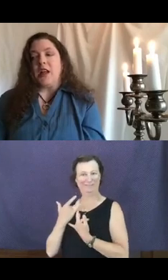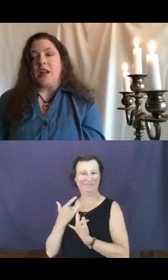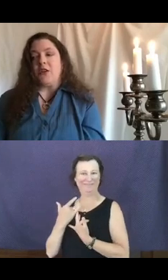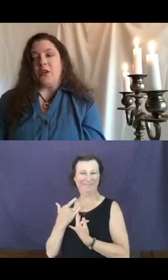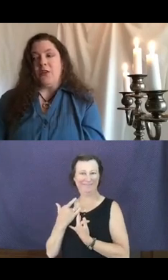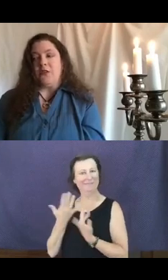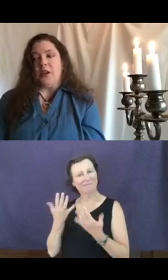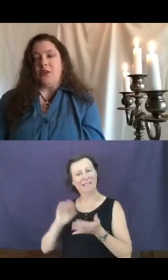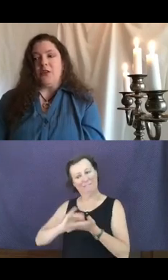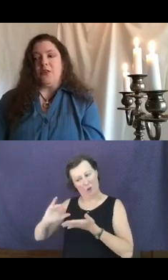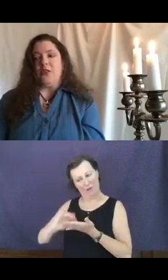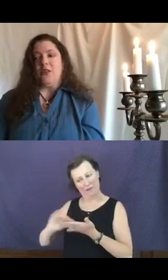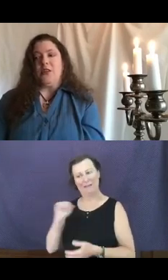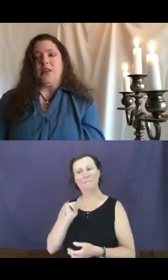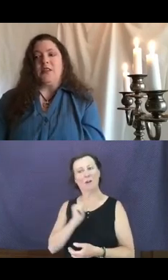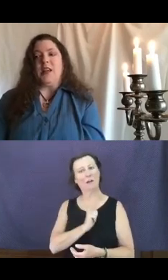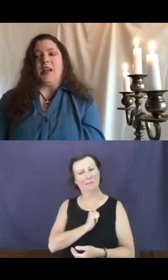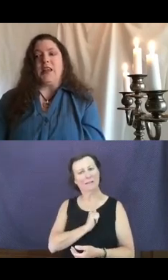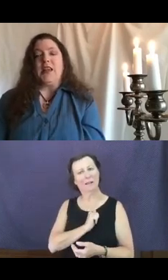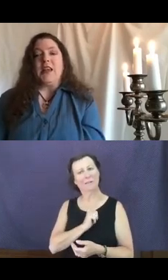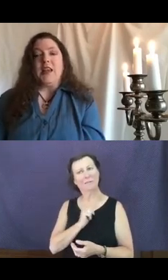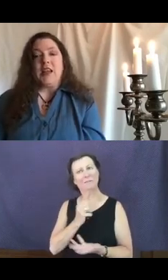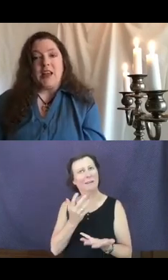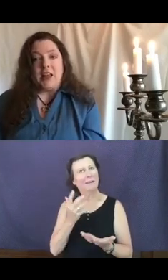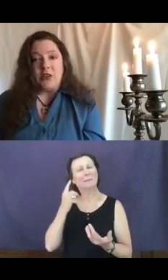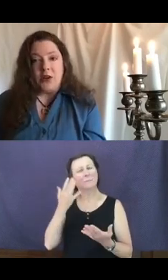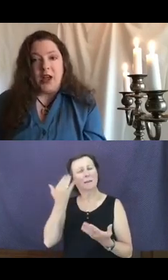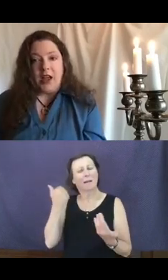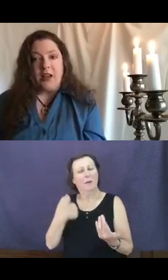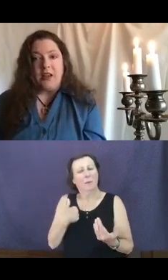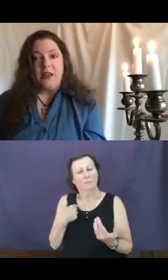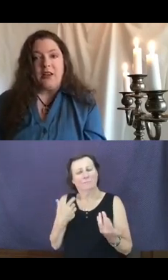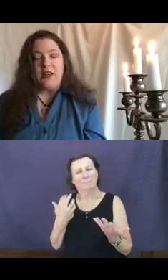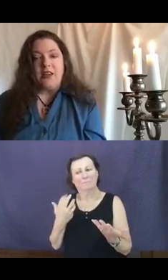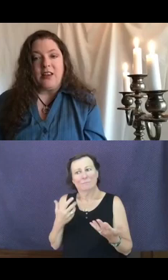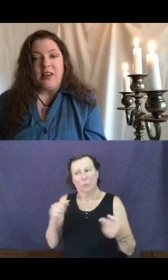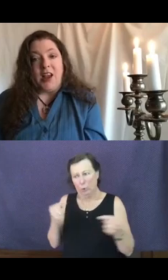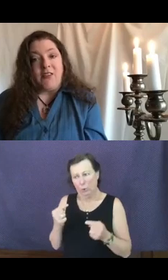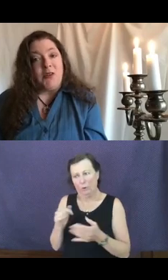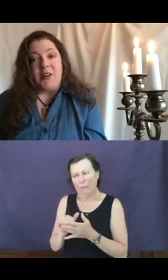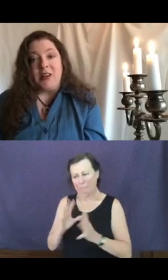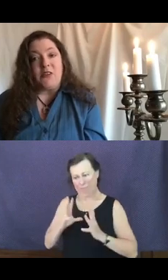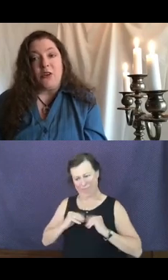ourselves get hurt, saying, "It's okay, everyone gets hurt at